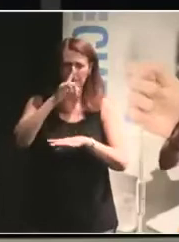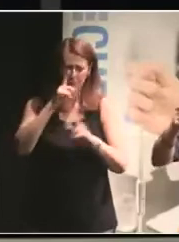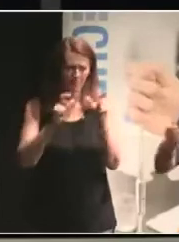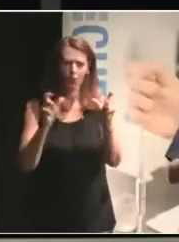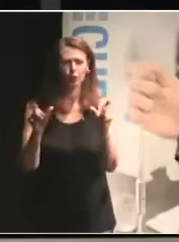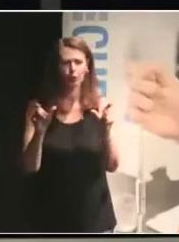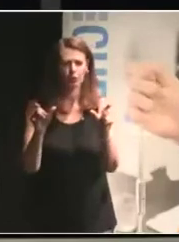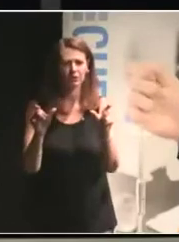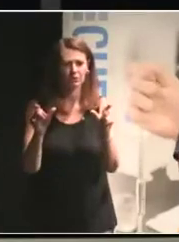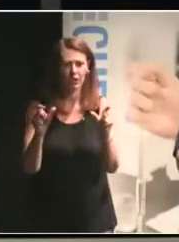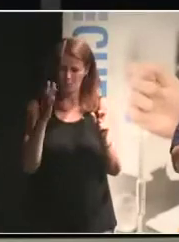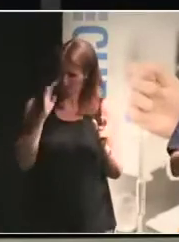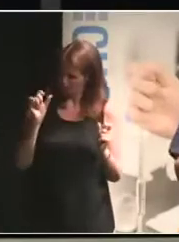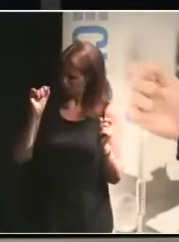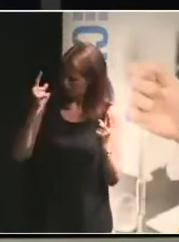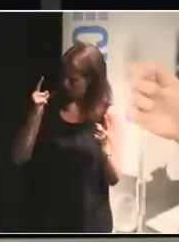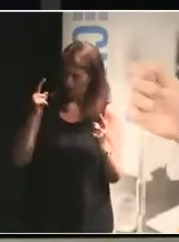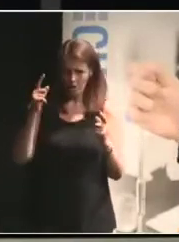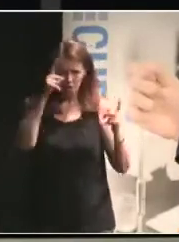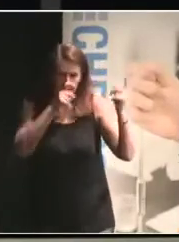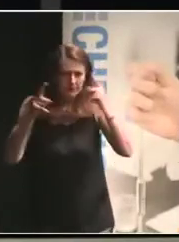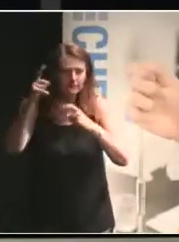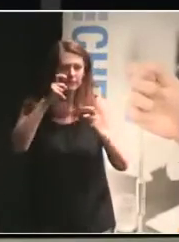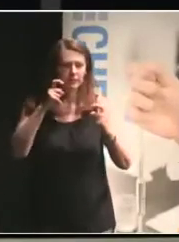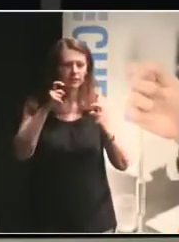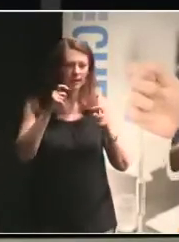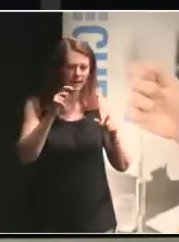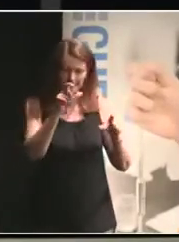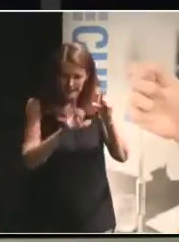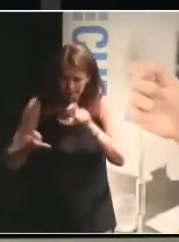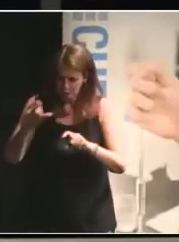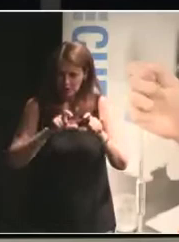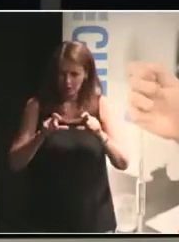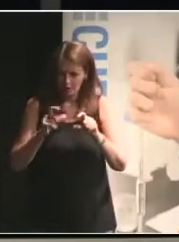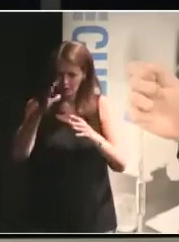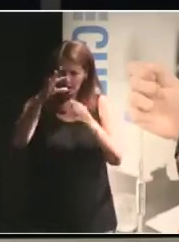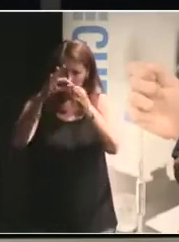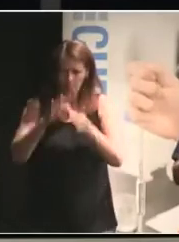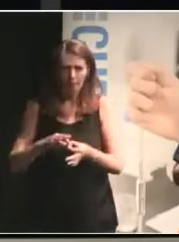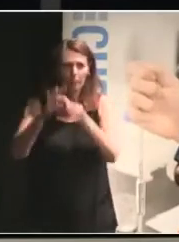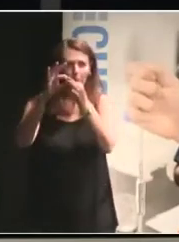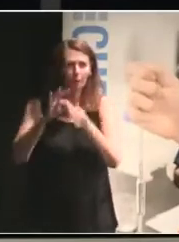and once I realized that creativity and chemistry I’m one in the same I fell in love with it.